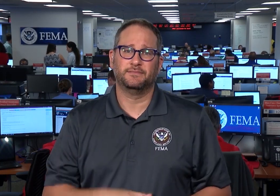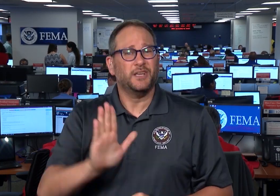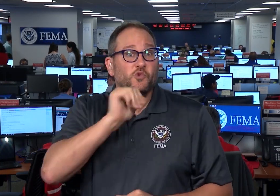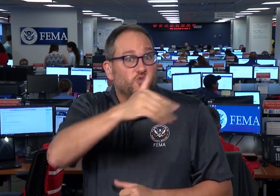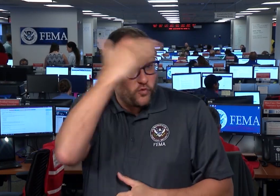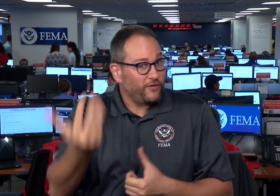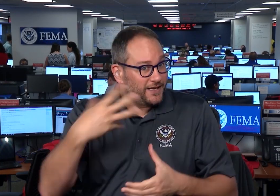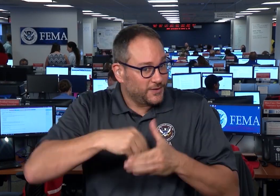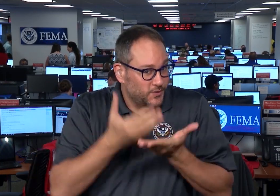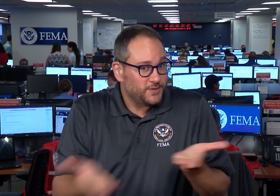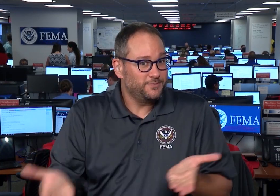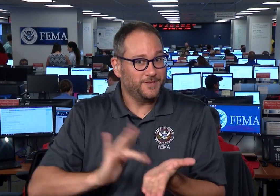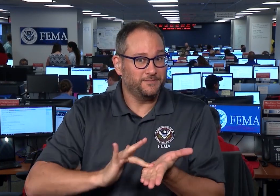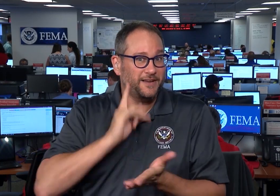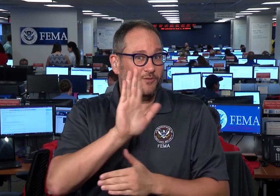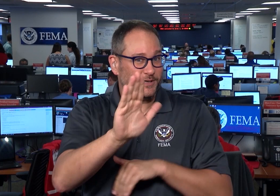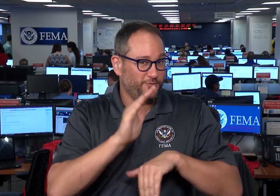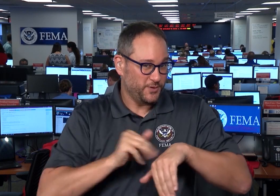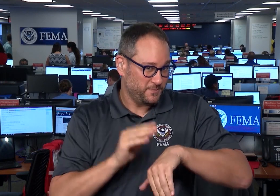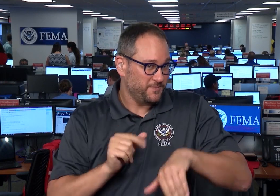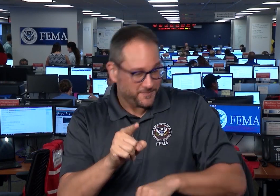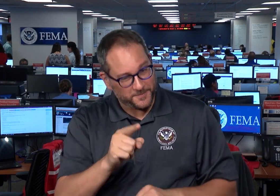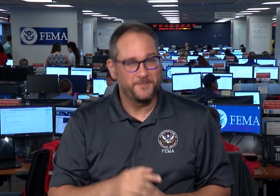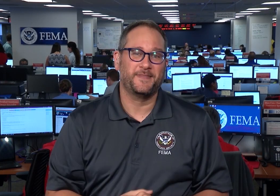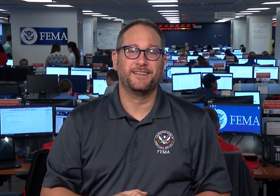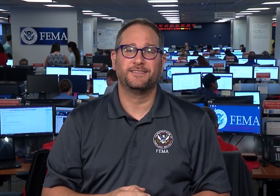Don’t forget to include supplies and medications for your pets.